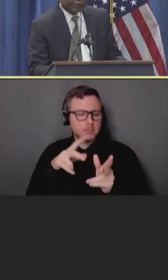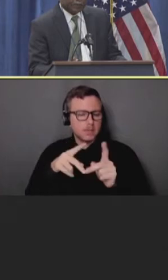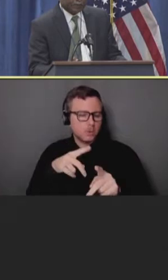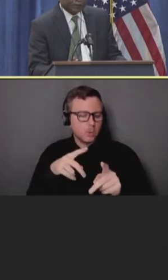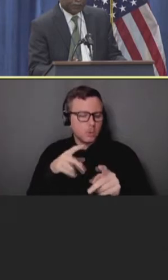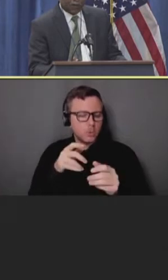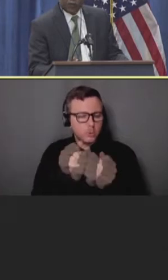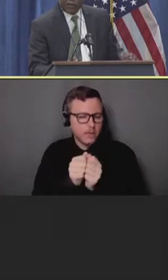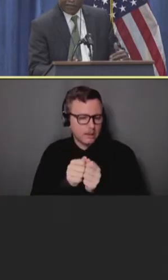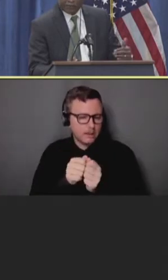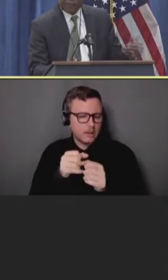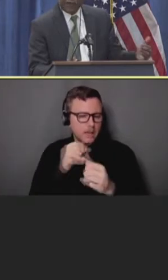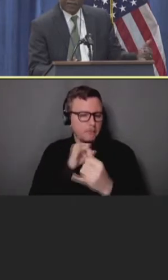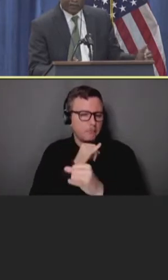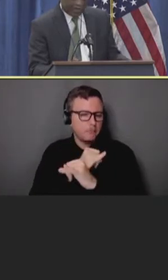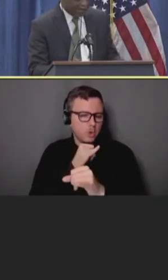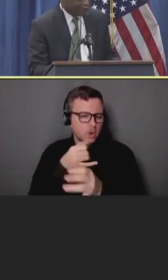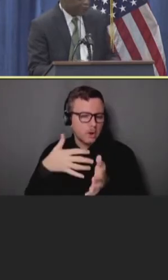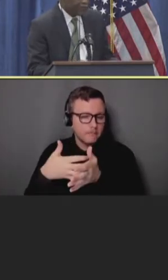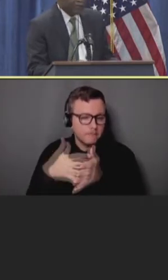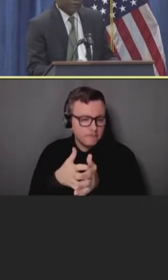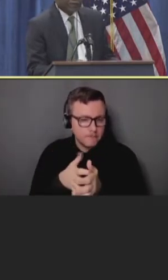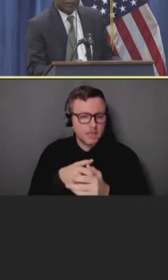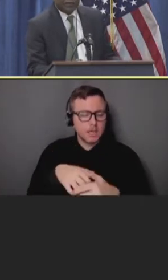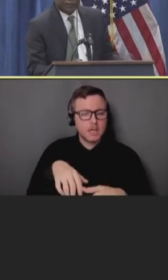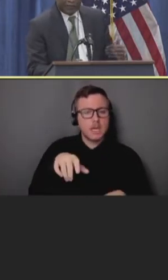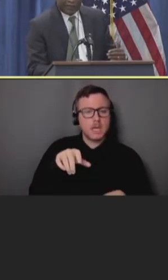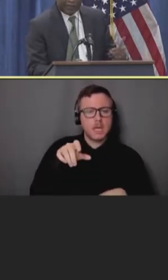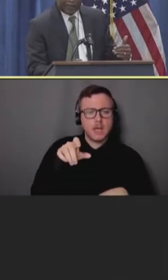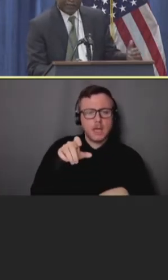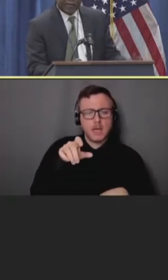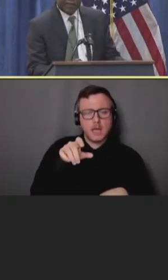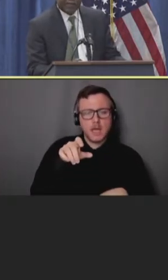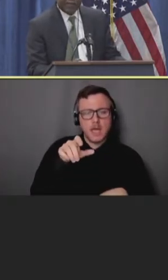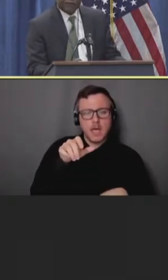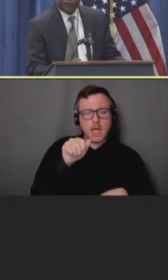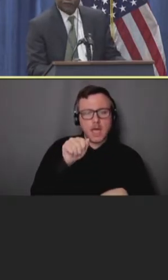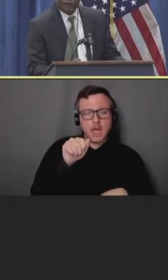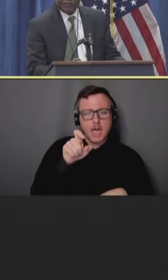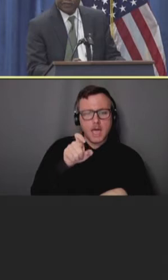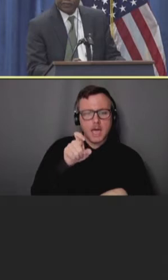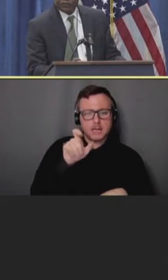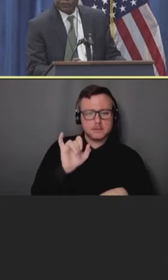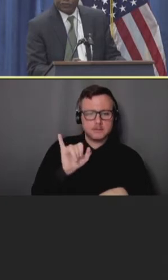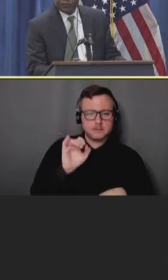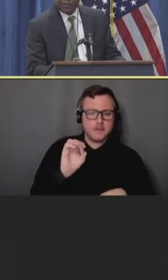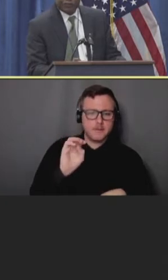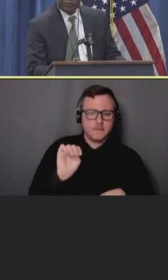we saw eczema vaccinatum. Again, a adverse event that's associated with